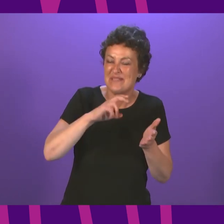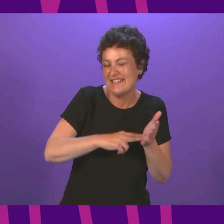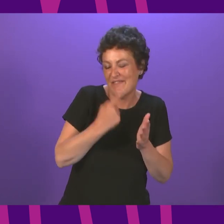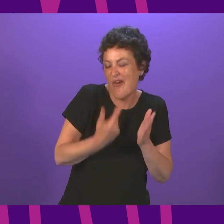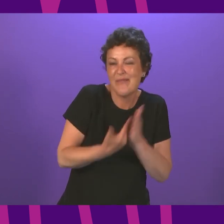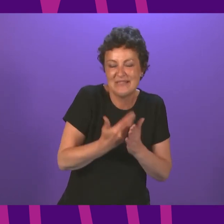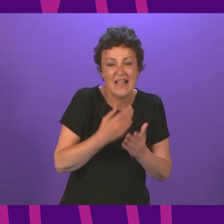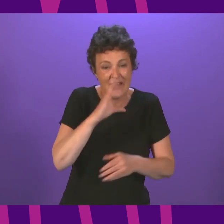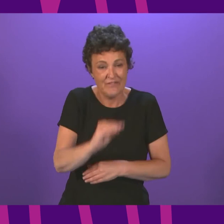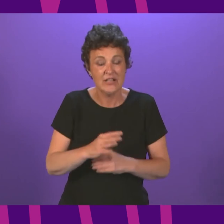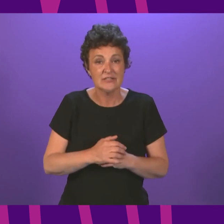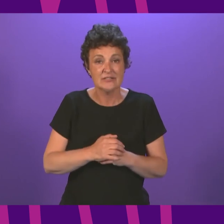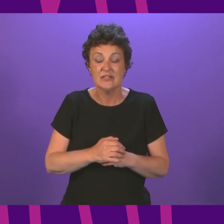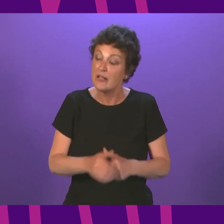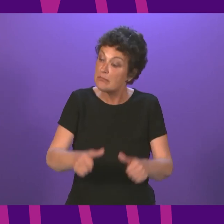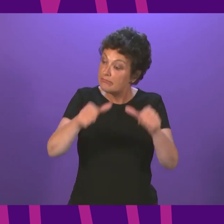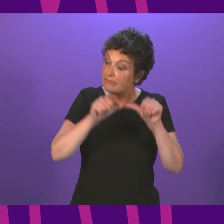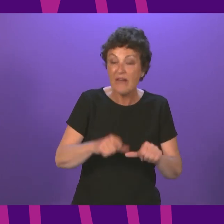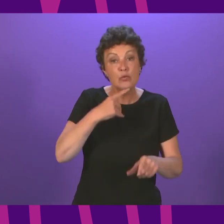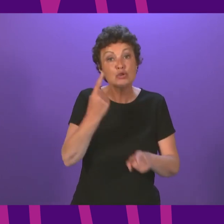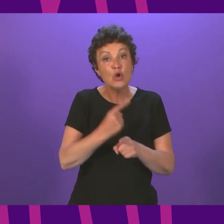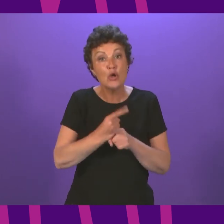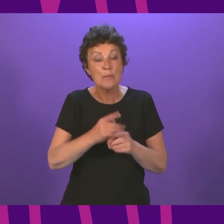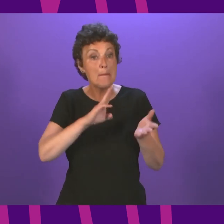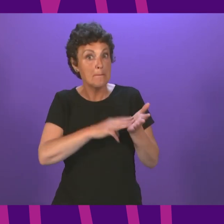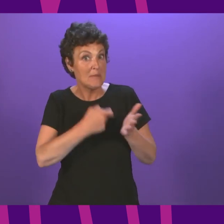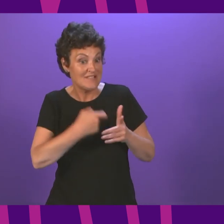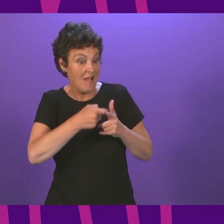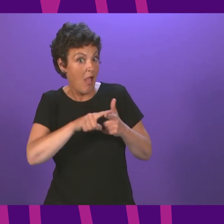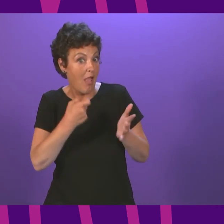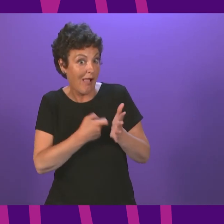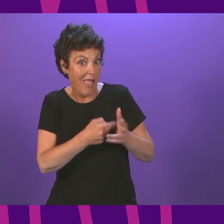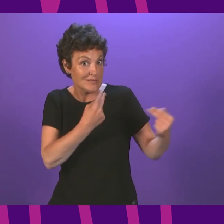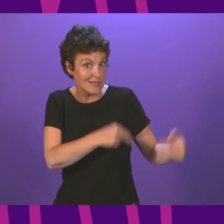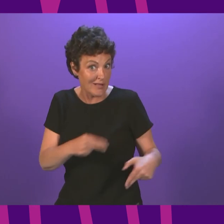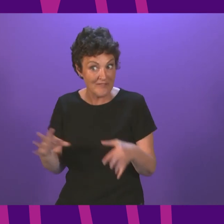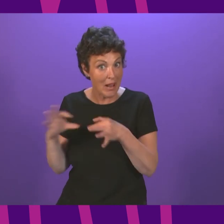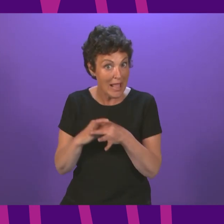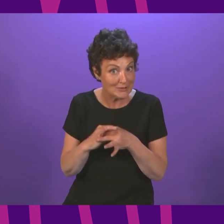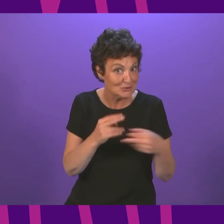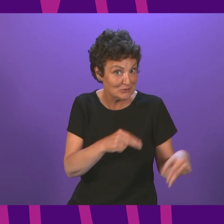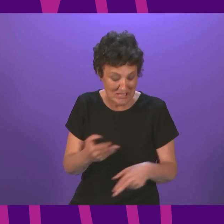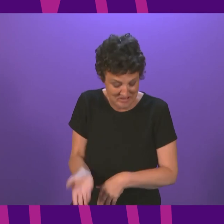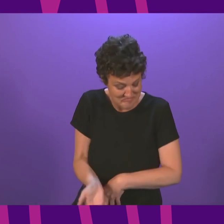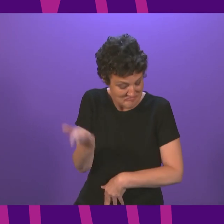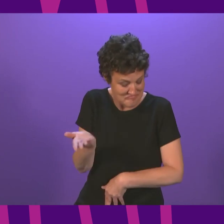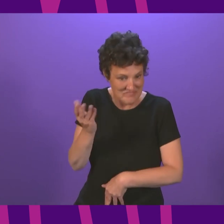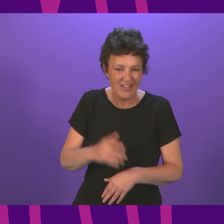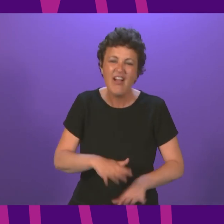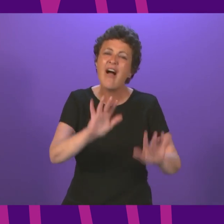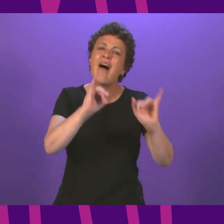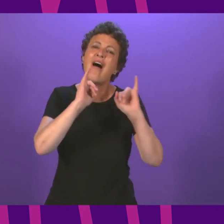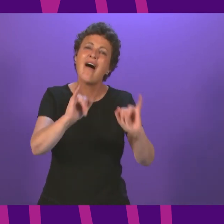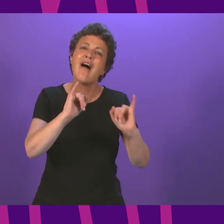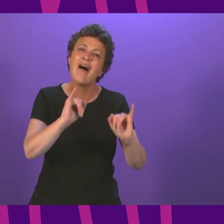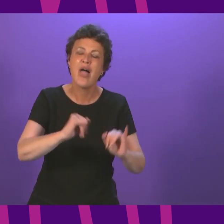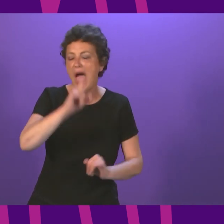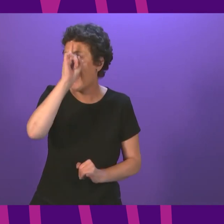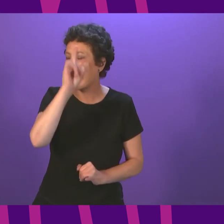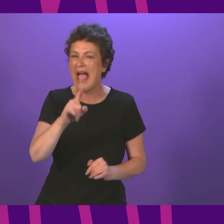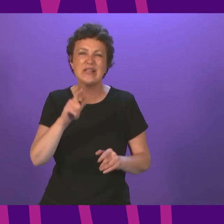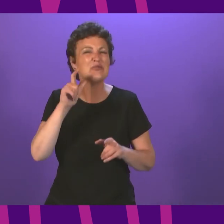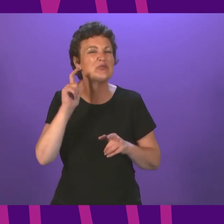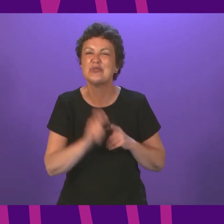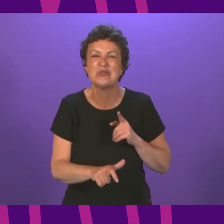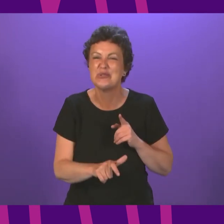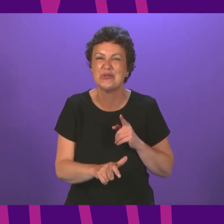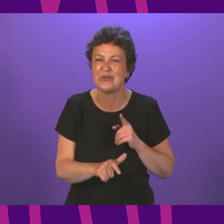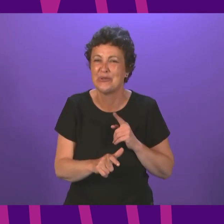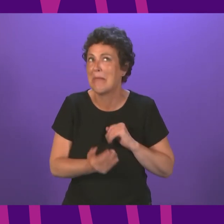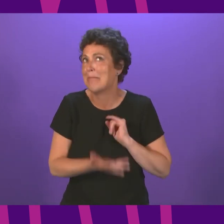but the question is whether we will be afforded that respect by being given the opportunity